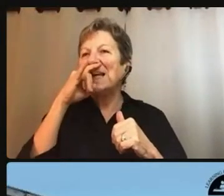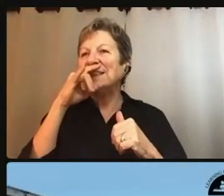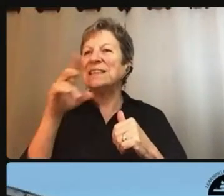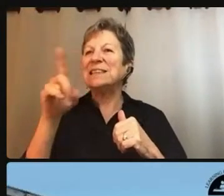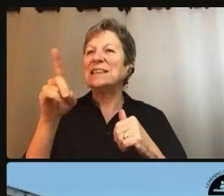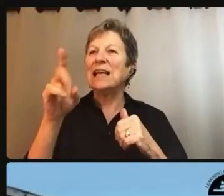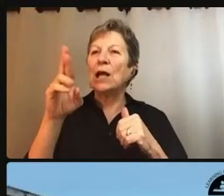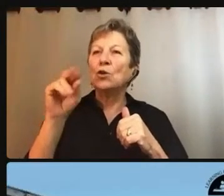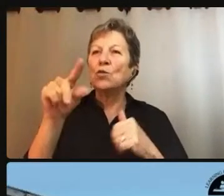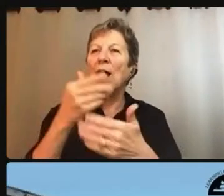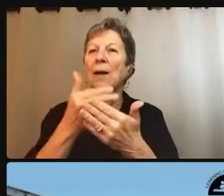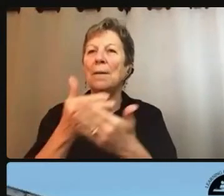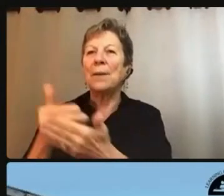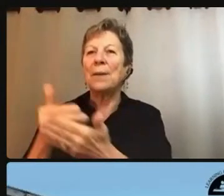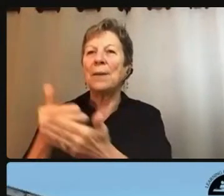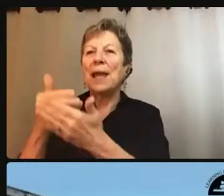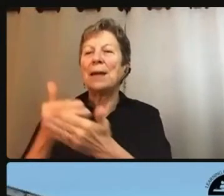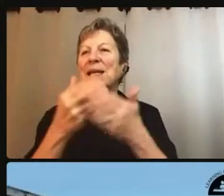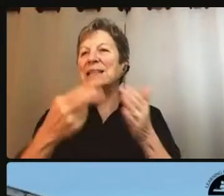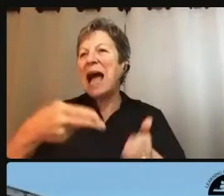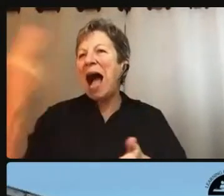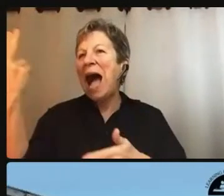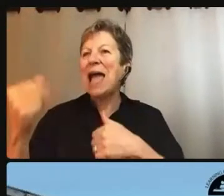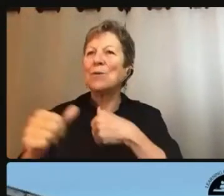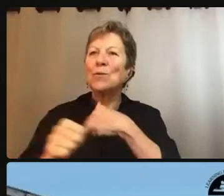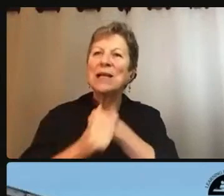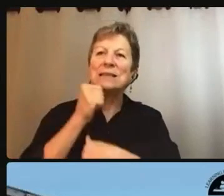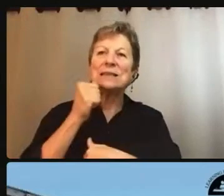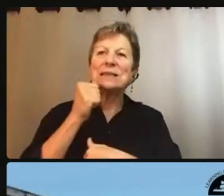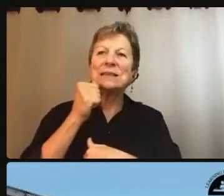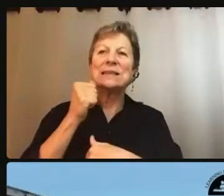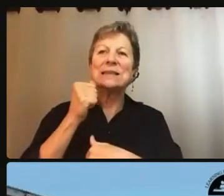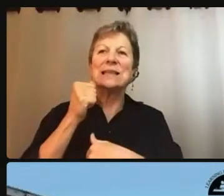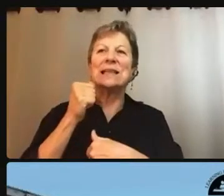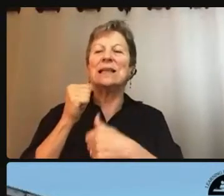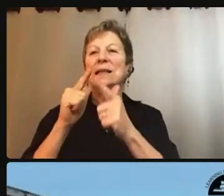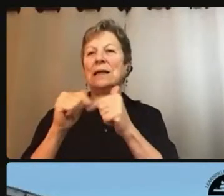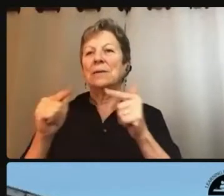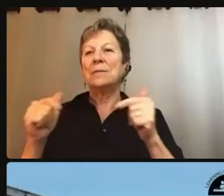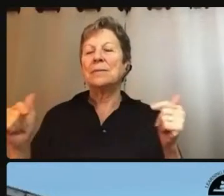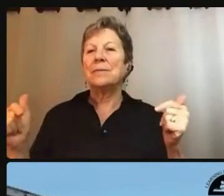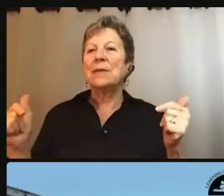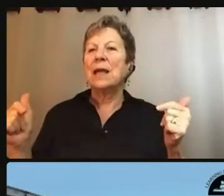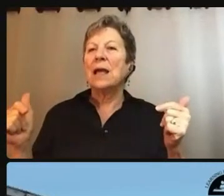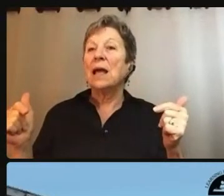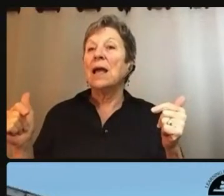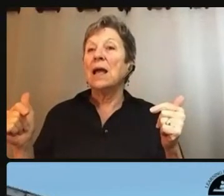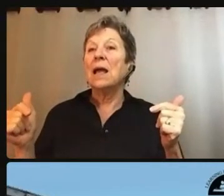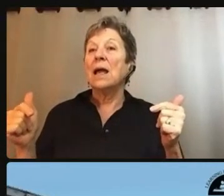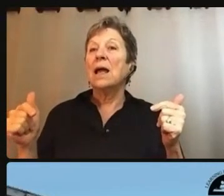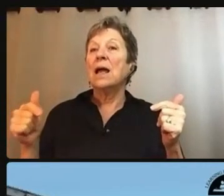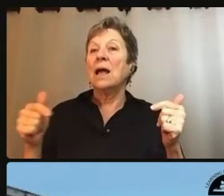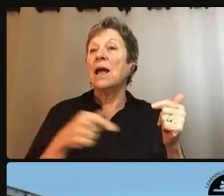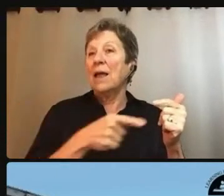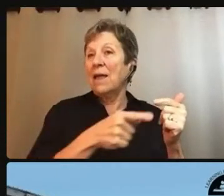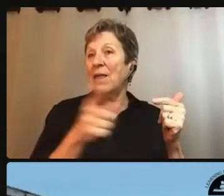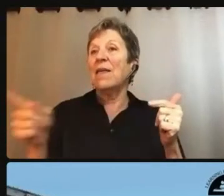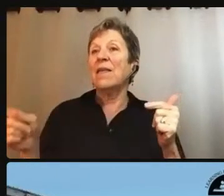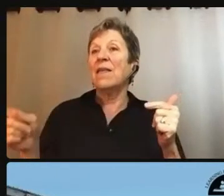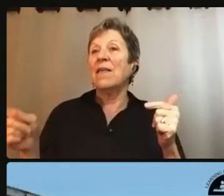STER CARE CHILDREN THAT ARE HIGH RISK LIKE DRUG BABIES AND